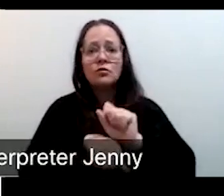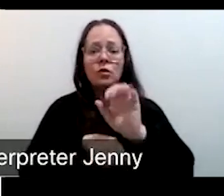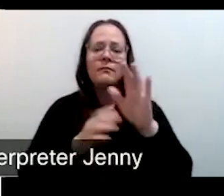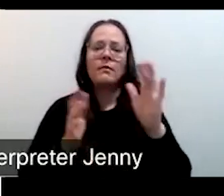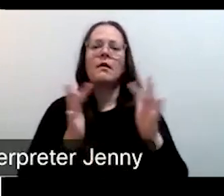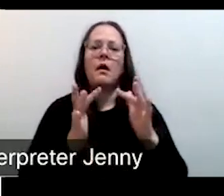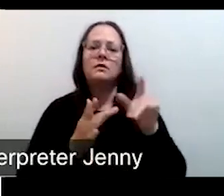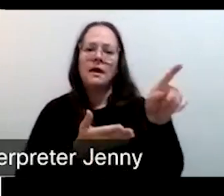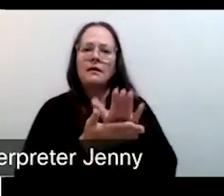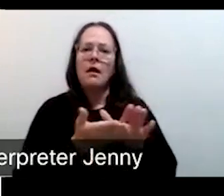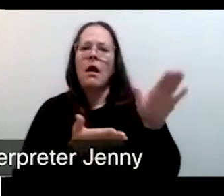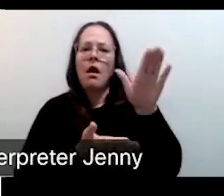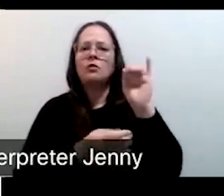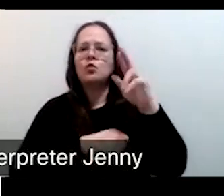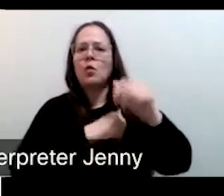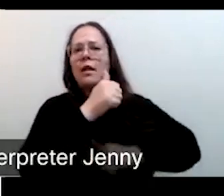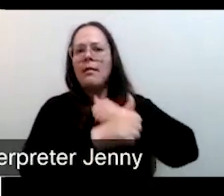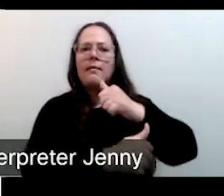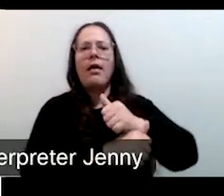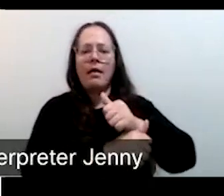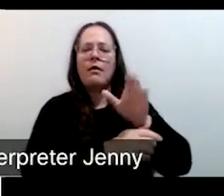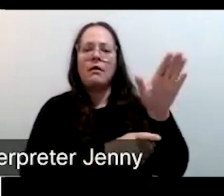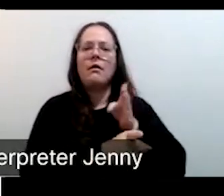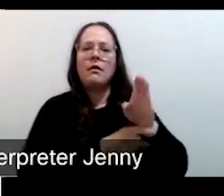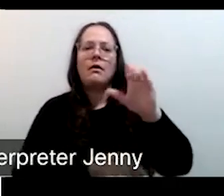alma mater’s career center.